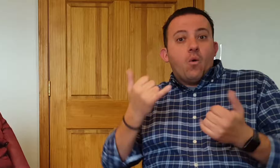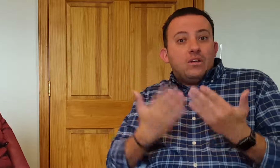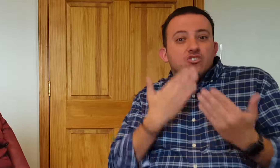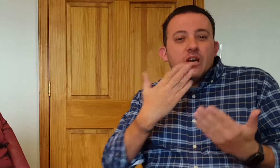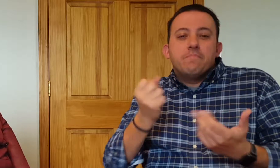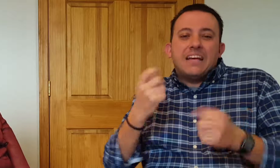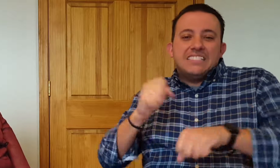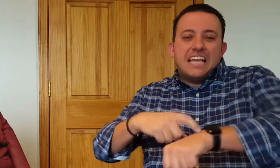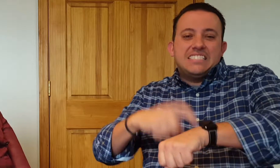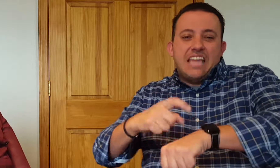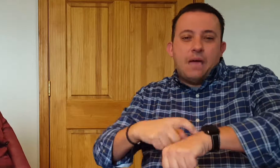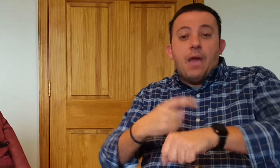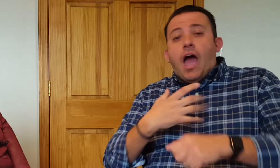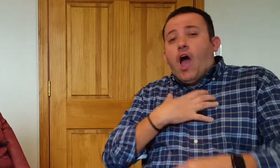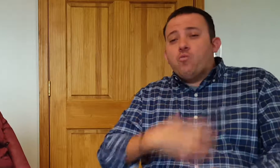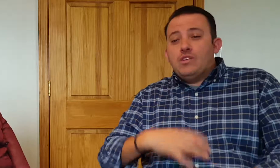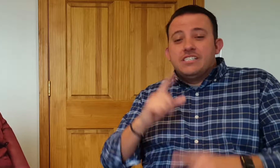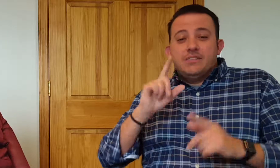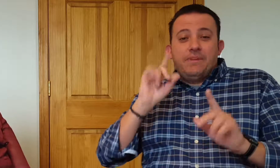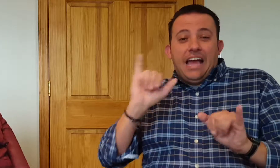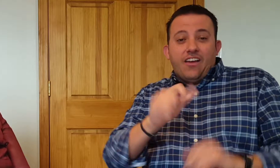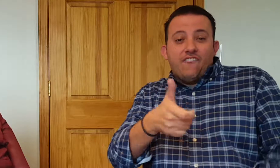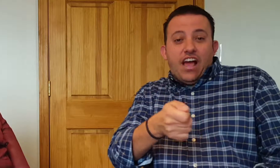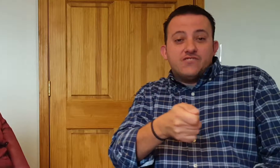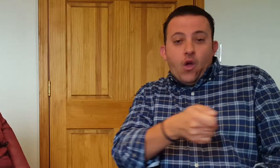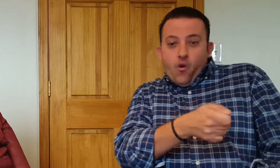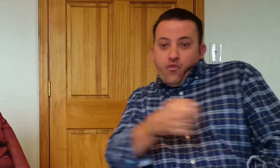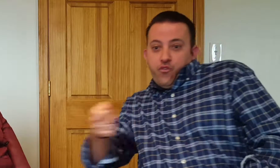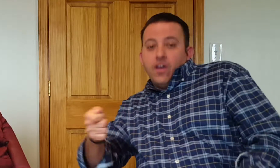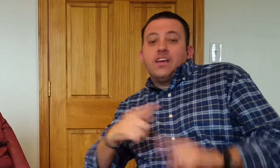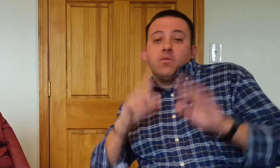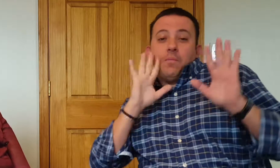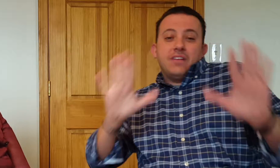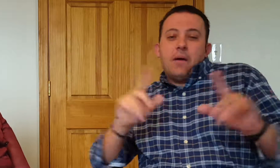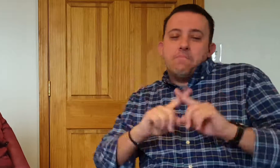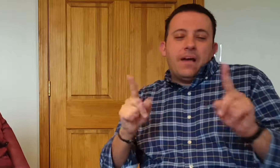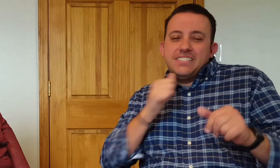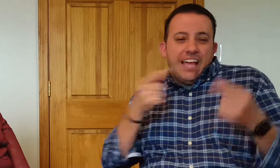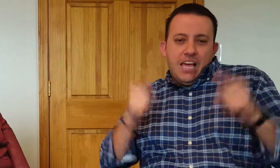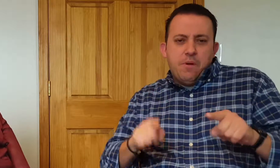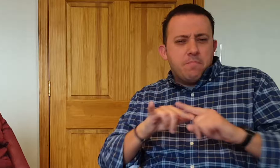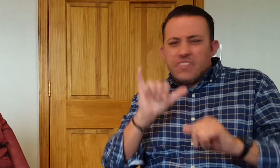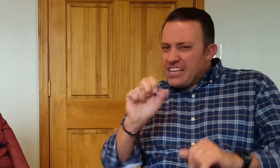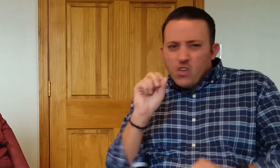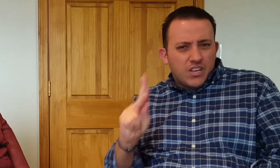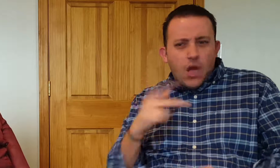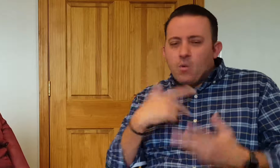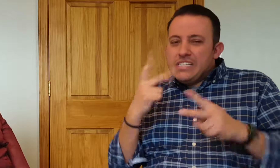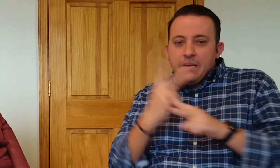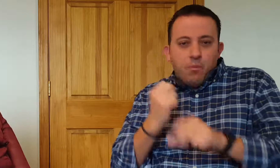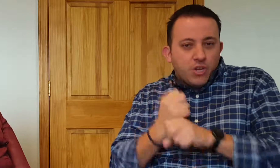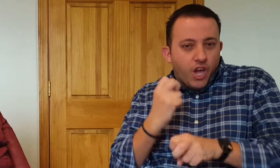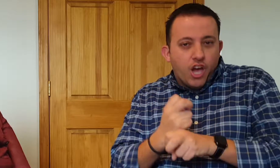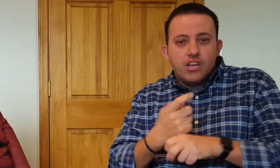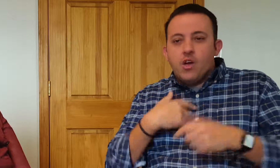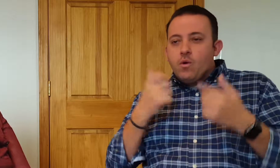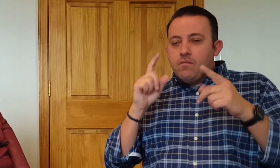And we're becoming more well known, and it all takes time. I wish I could fast forward in time, yeah, that would be great but of course that won't happen, and it's alright.